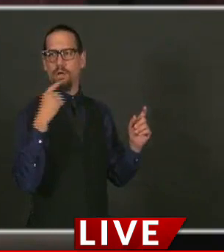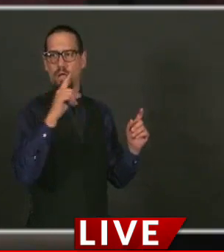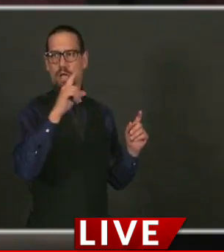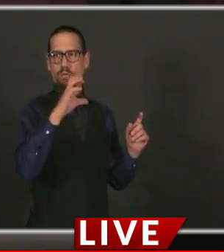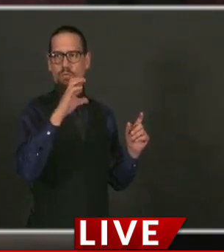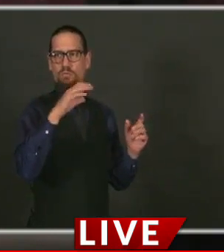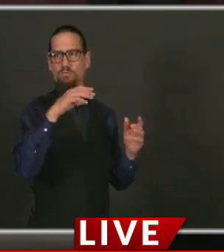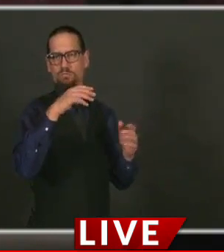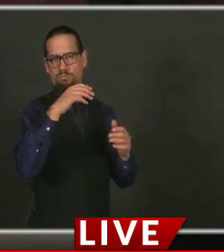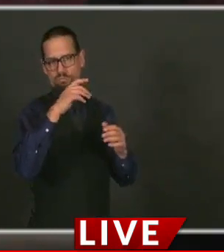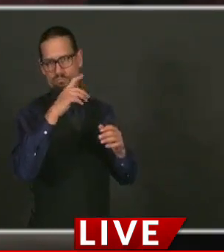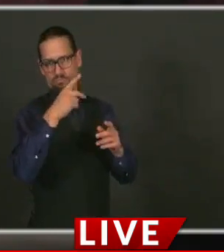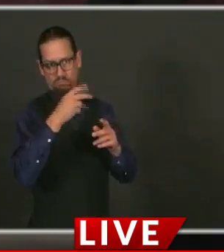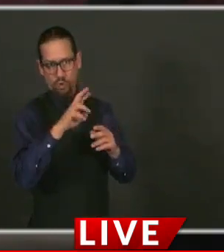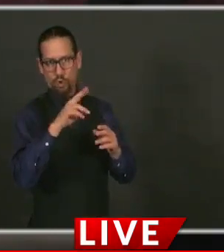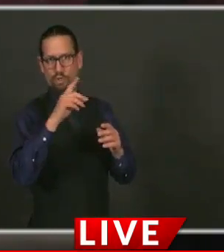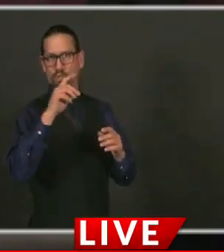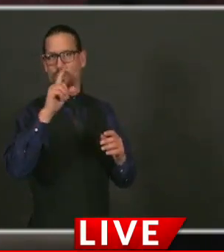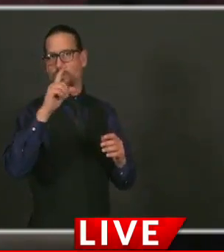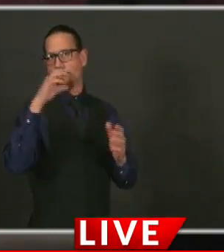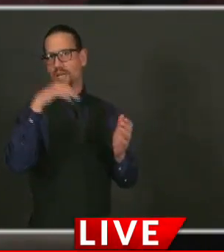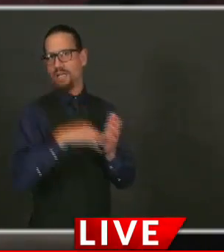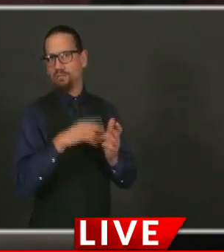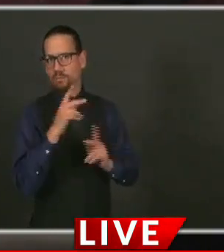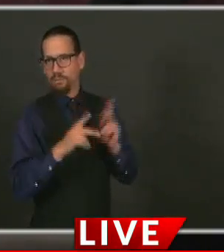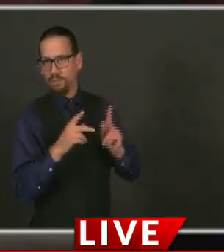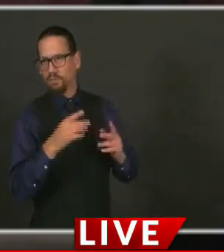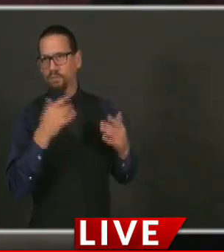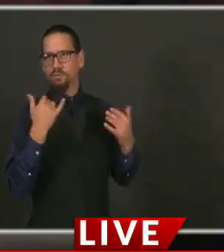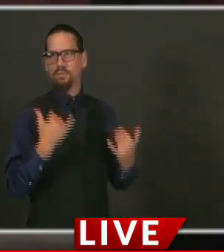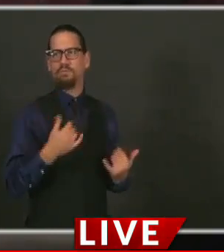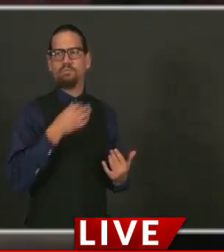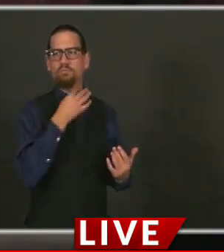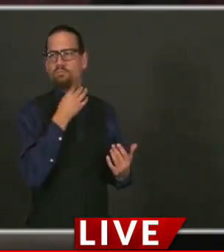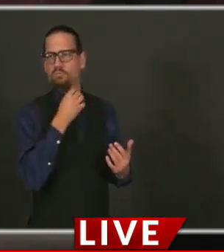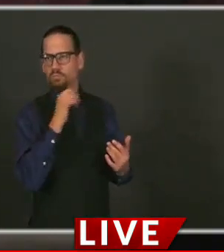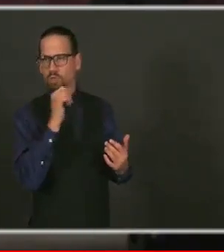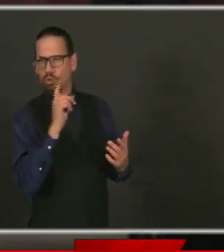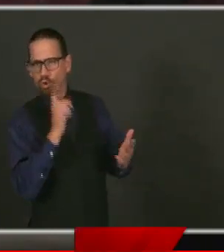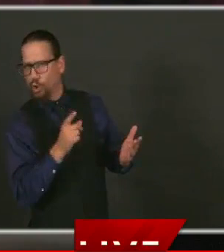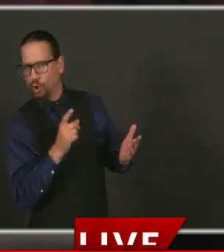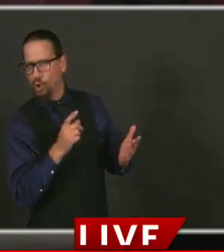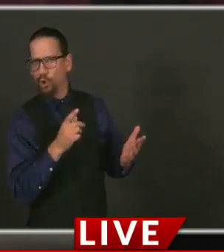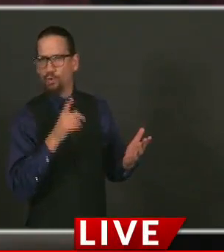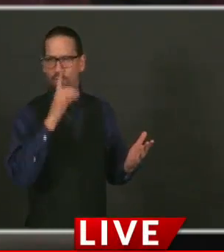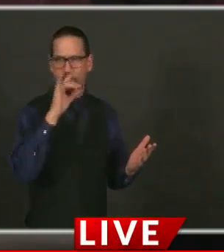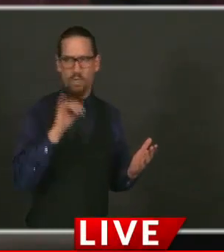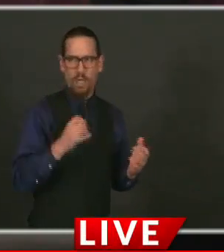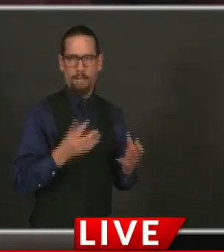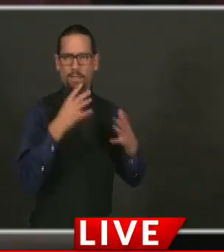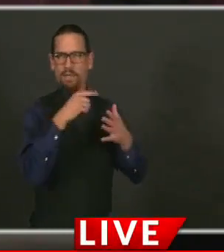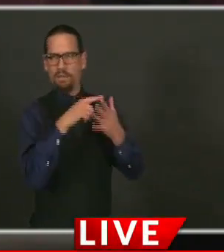LIKE -- A COUPLE OF MONTHS AGO WE TALKED ABOUT 100 CASES PER 100,000 TO GIVE SCHOOLS THE GREEN LIGHT.